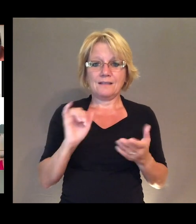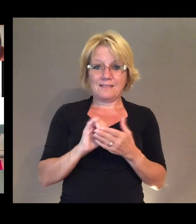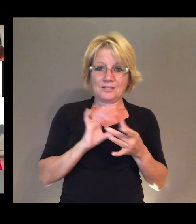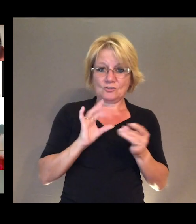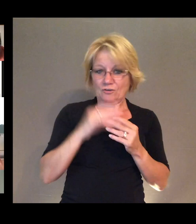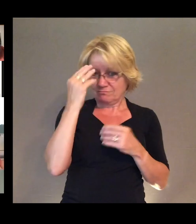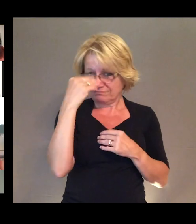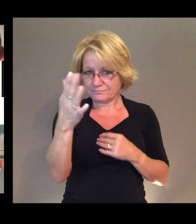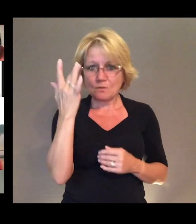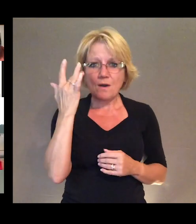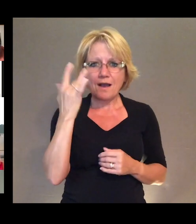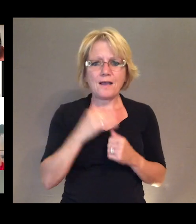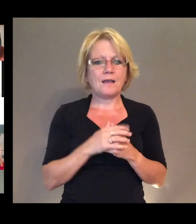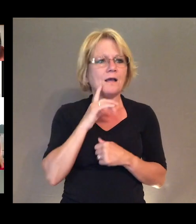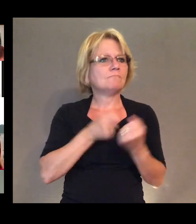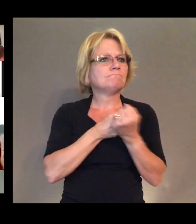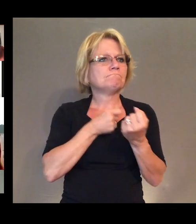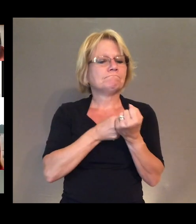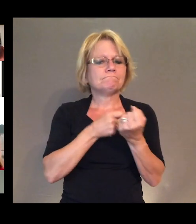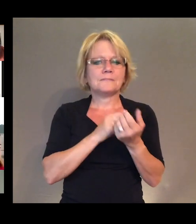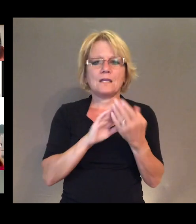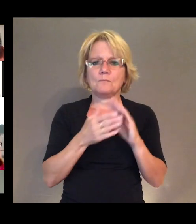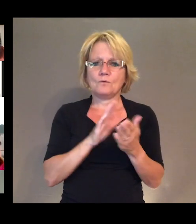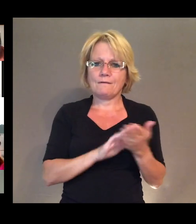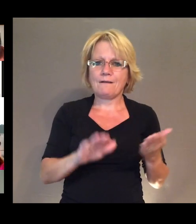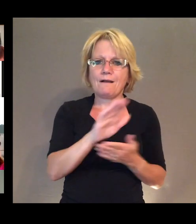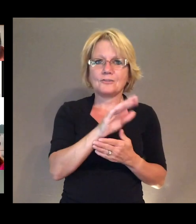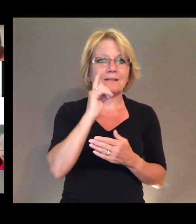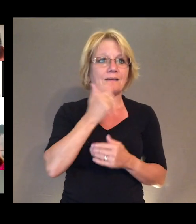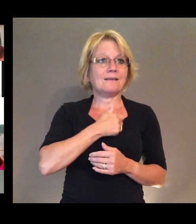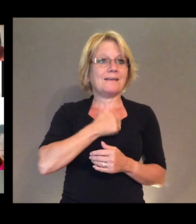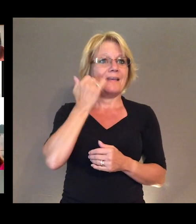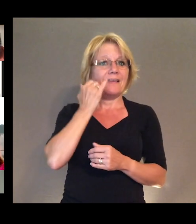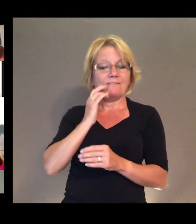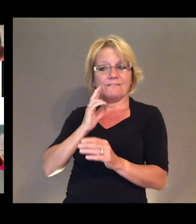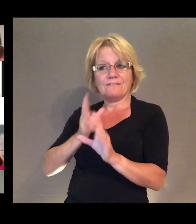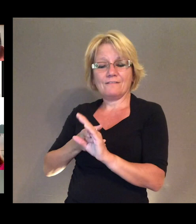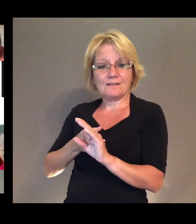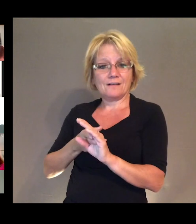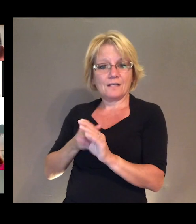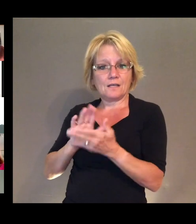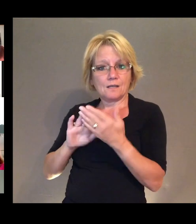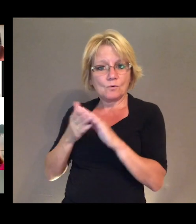I'm an advocate for community college. I think I would have benefited if I had attended community college first, smaller classrooms.